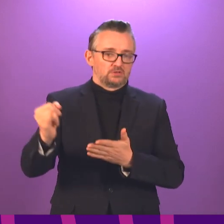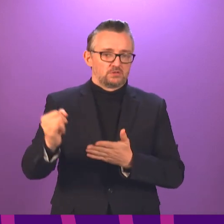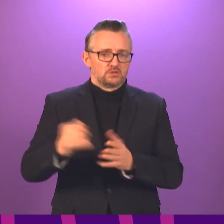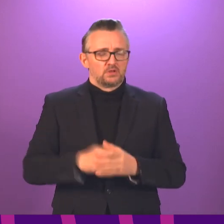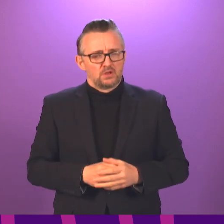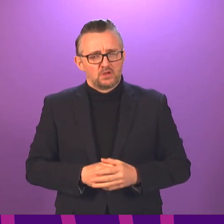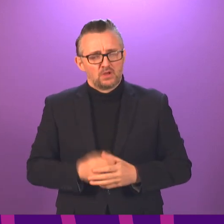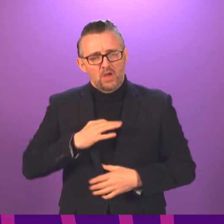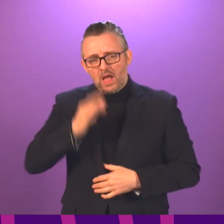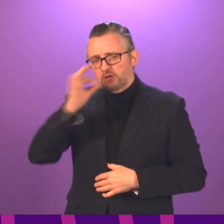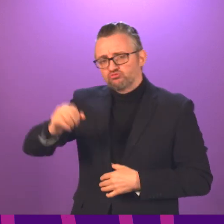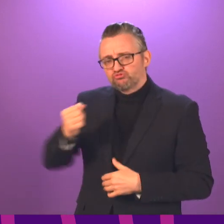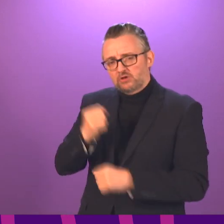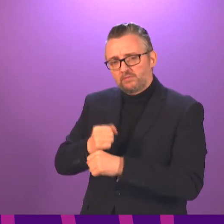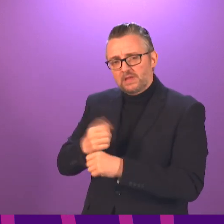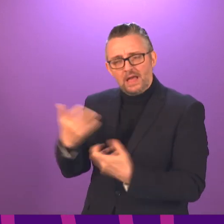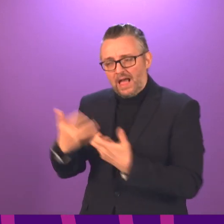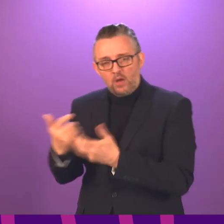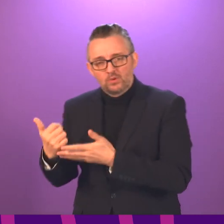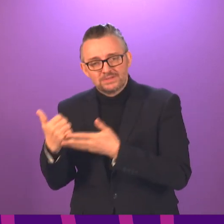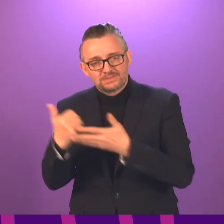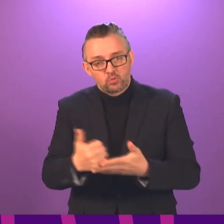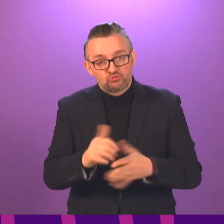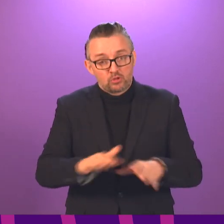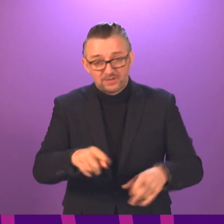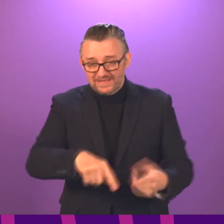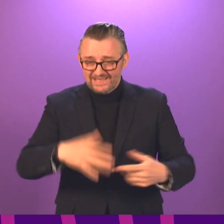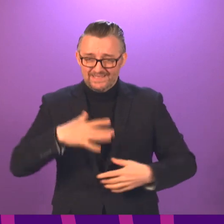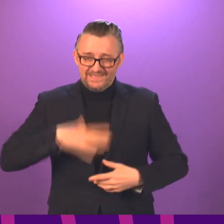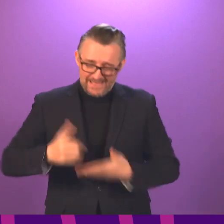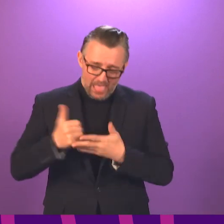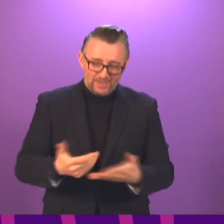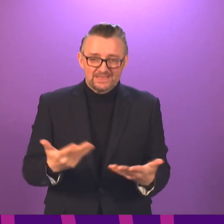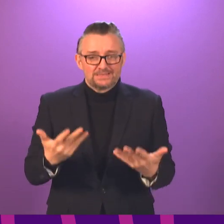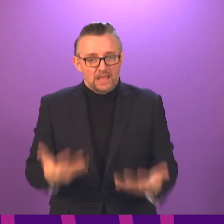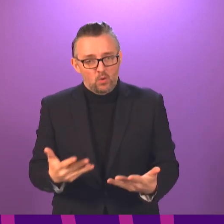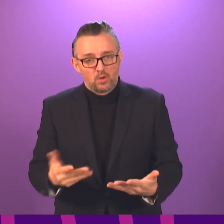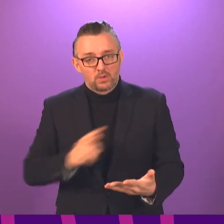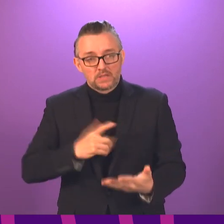Government do to give support to children who need it right now, particularly in crisis services?